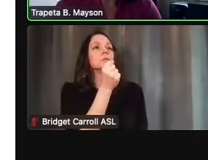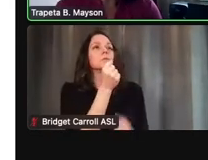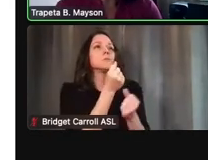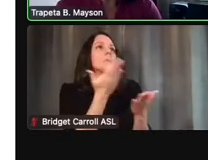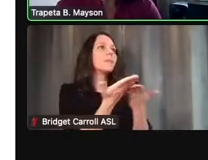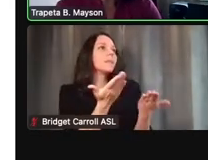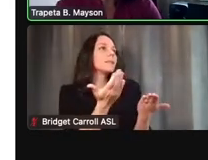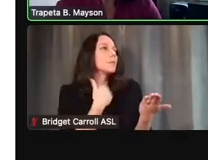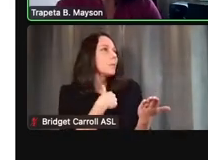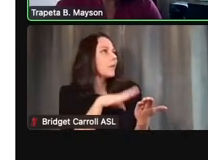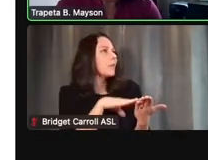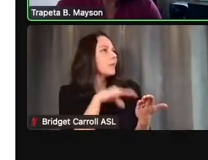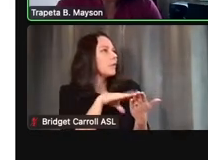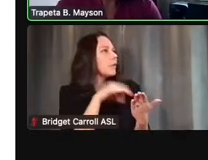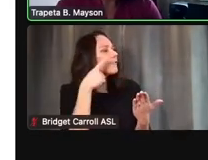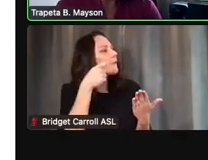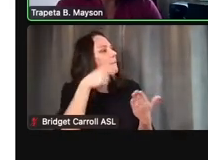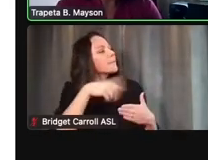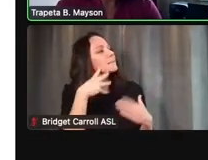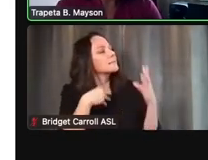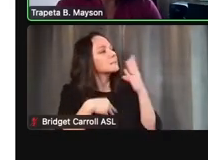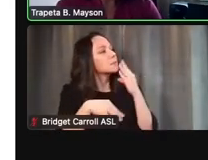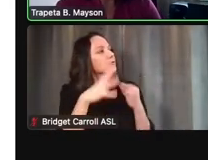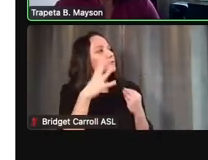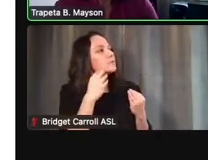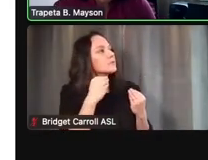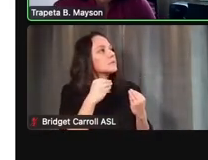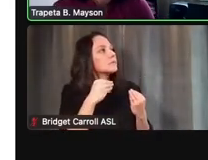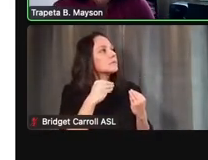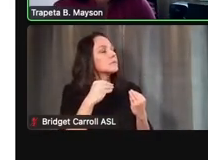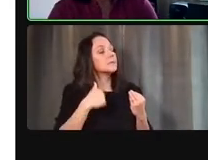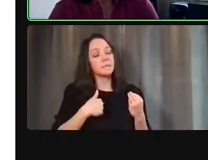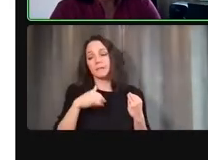from this, but I think Elaine and I talk about this again, often, too,